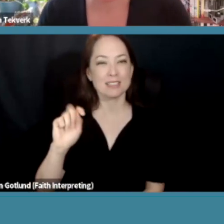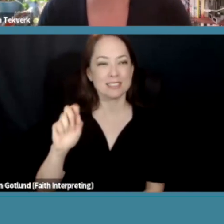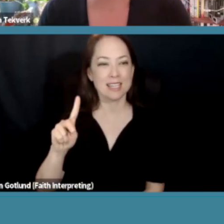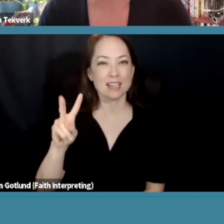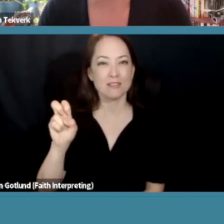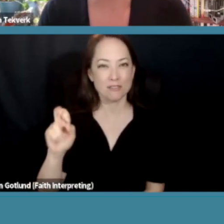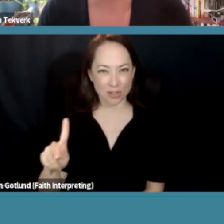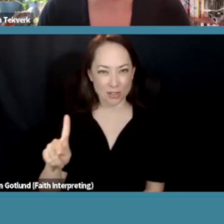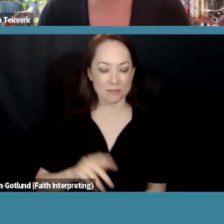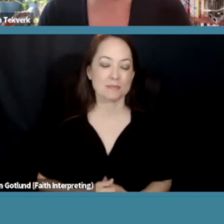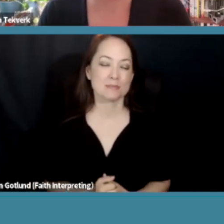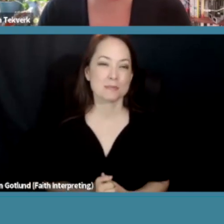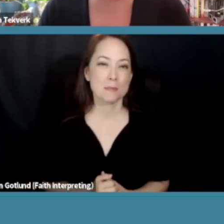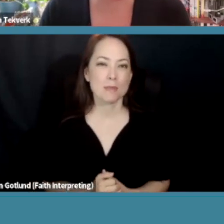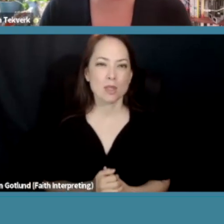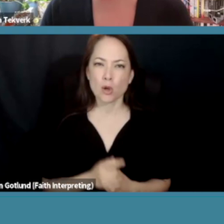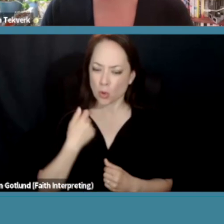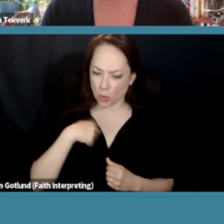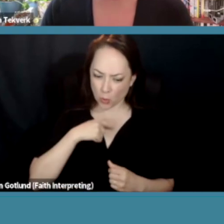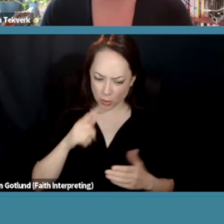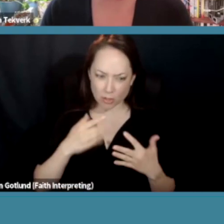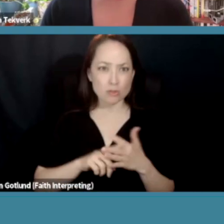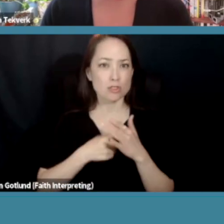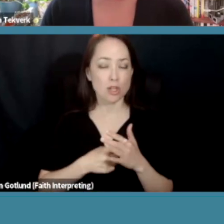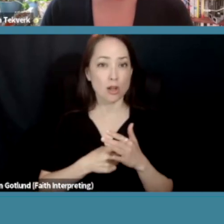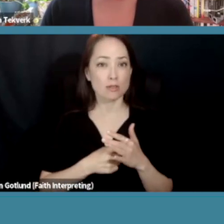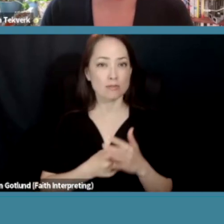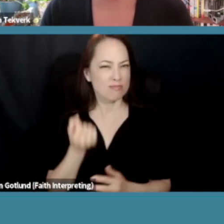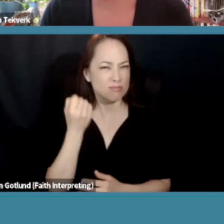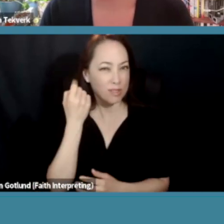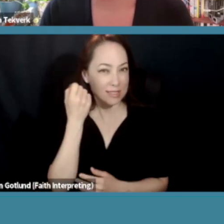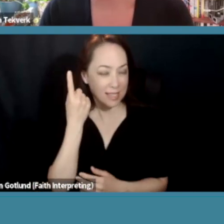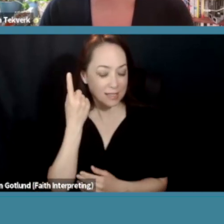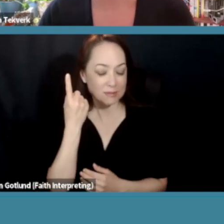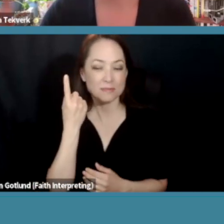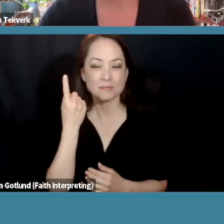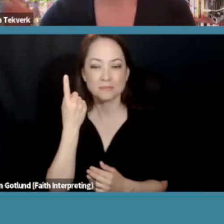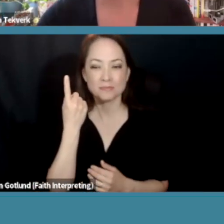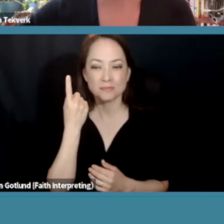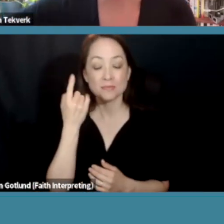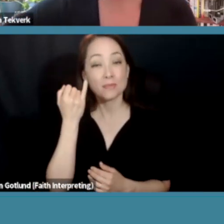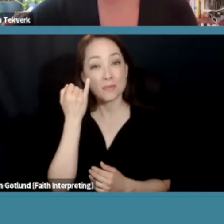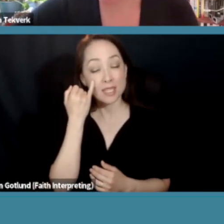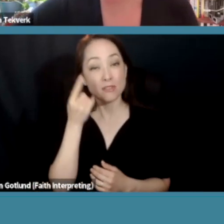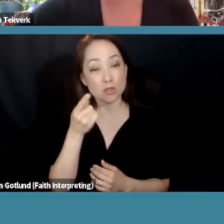As we jump in, just note that if you like this program today,